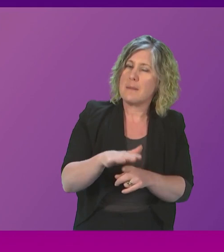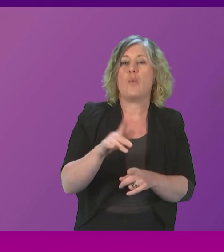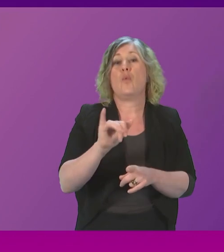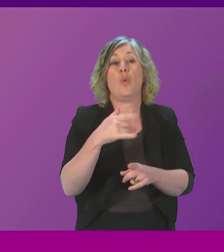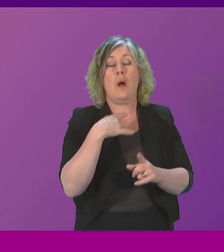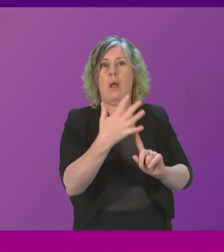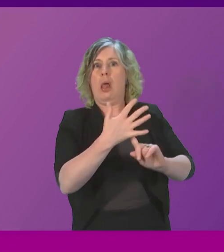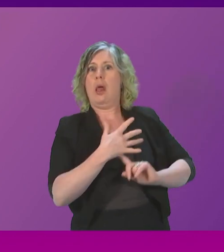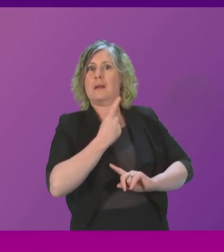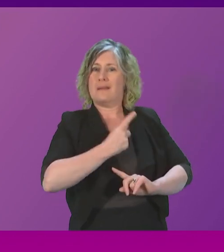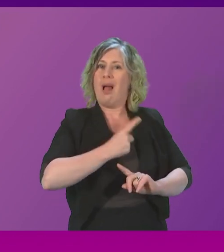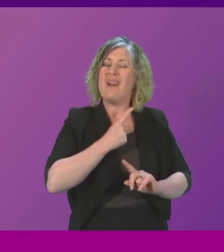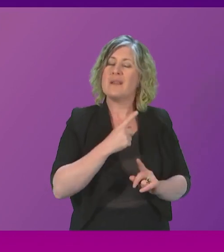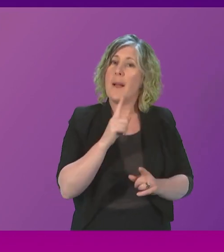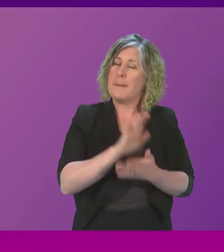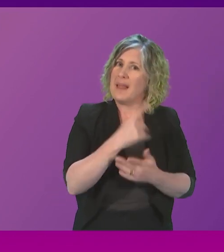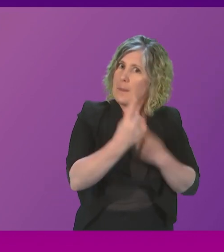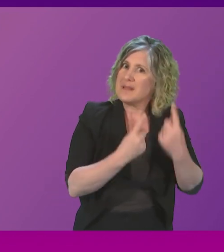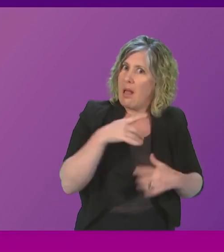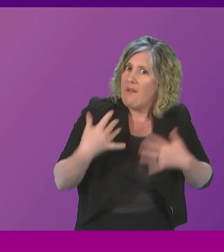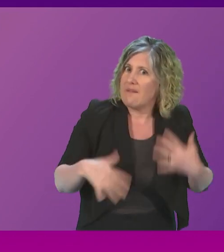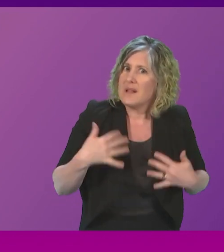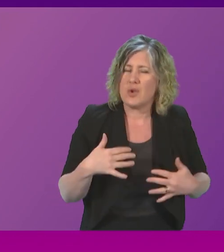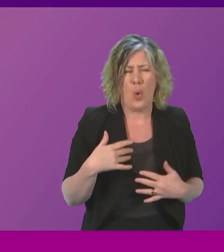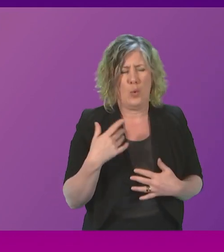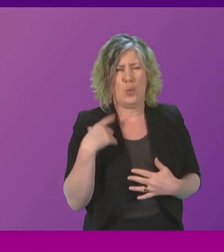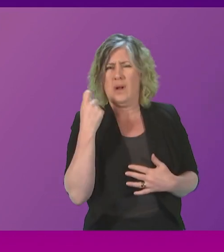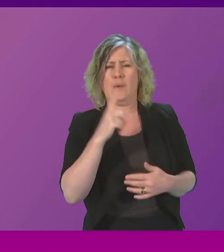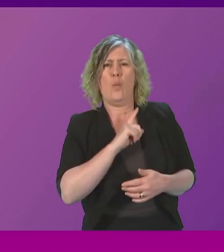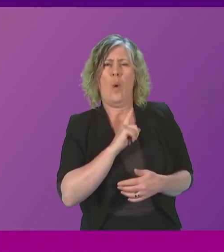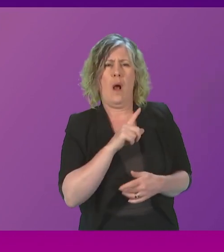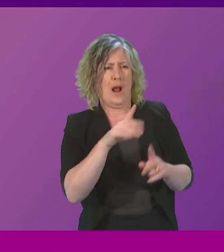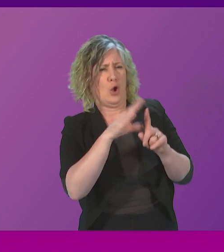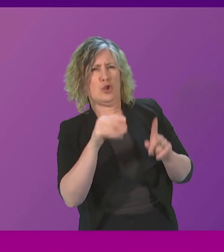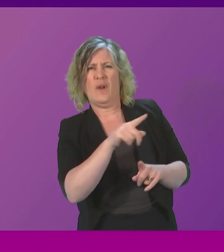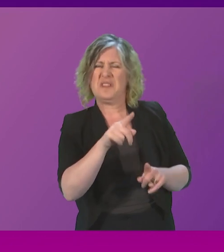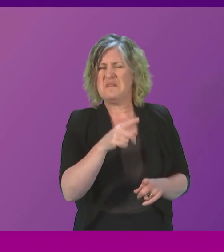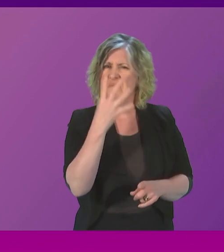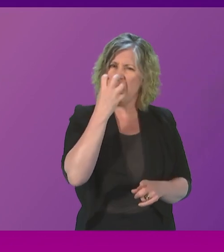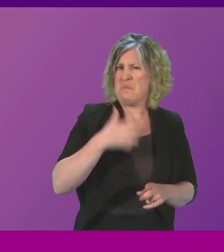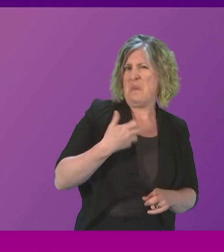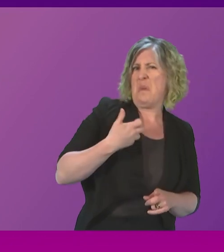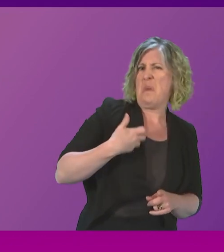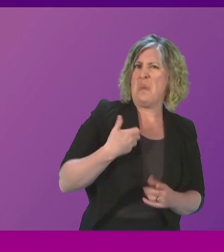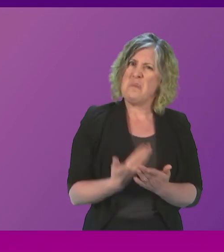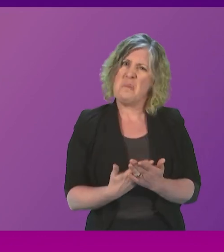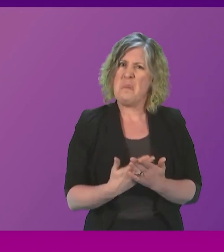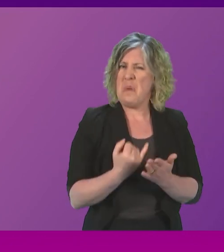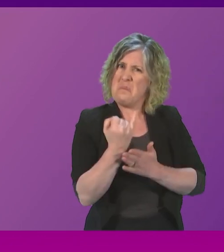Again, I do not understand why there was chuntering from some members on the Conservative benches in response to what is a very important question indeed.